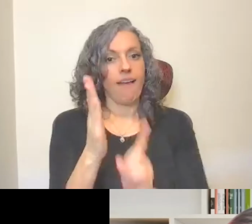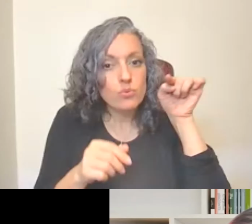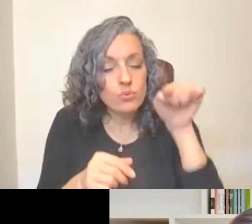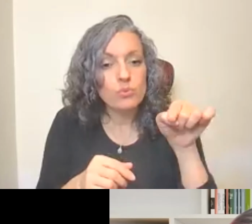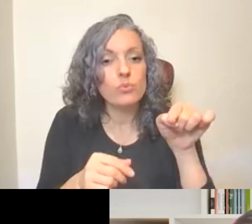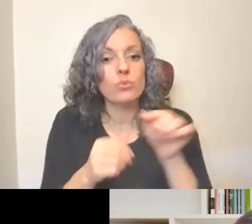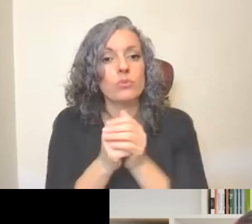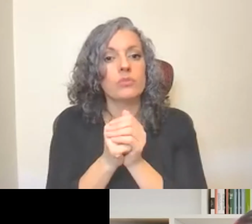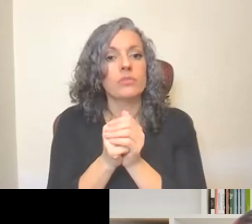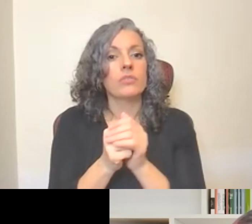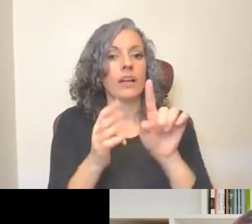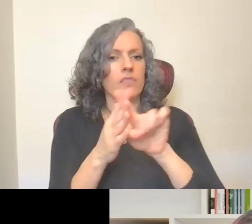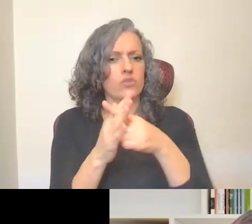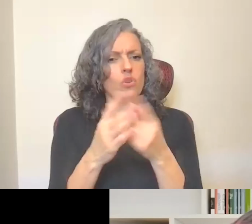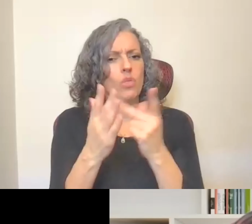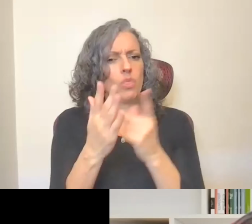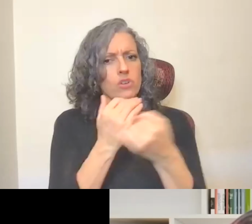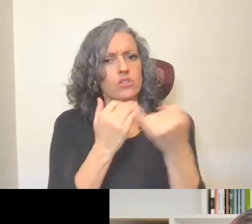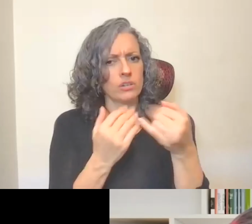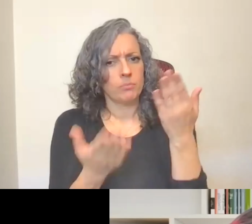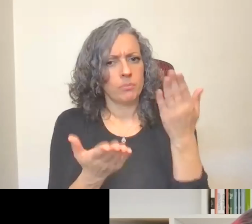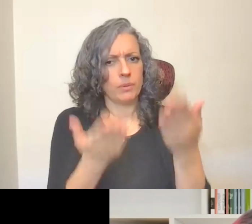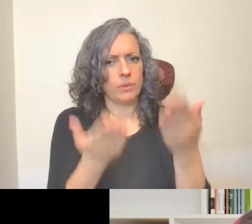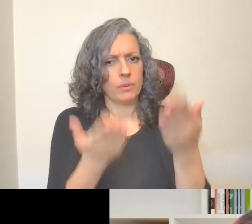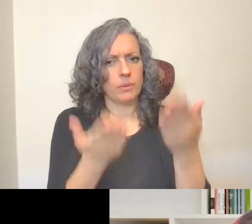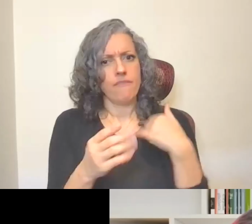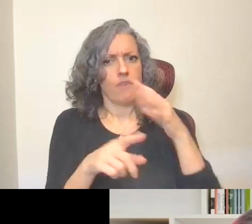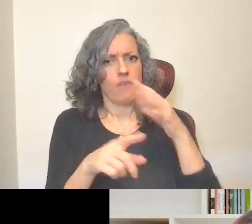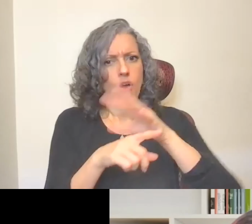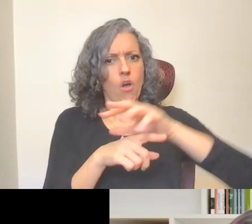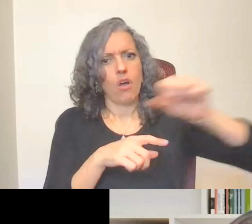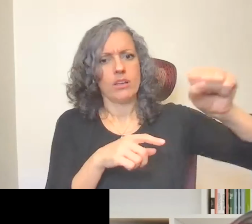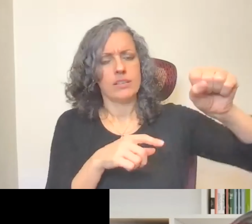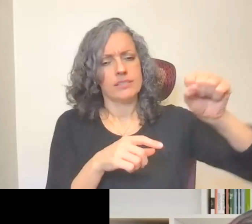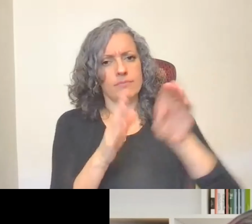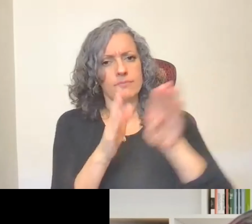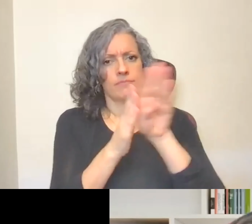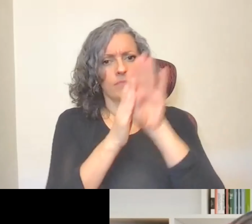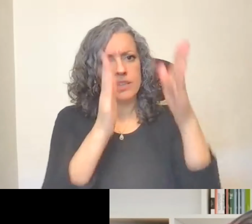beginning of the project maybe you have amazing developers who know a lot about accessibility,